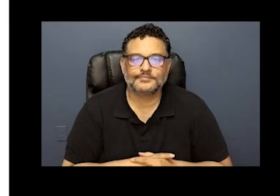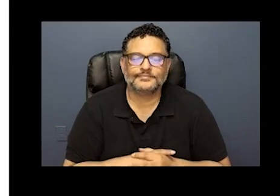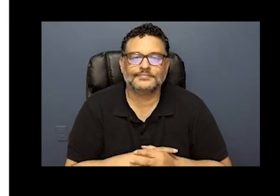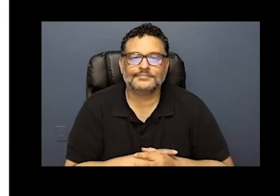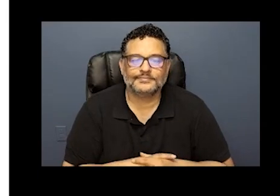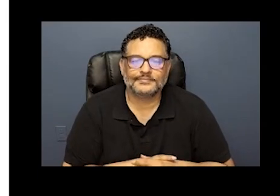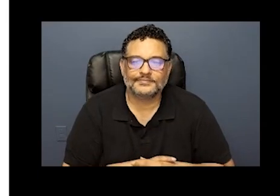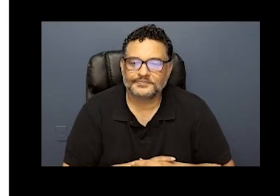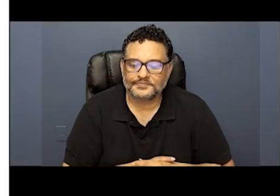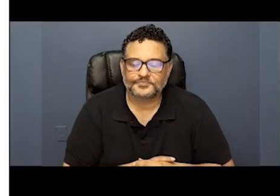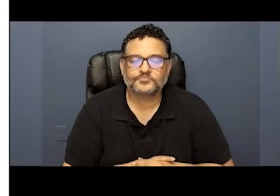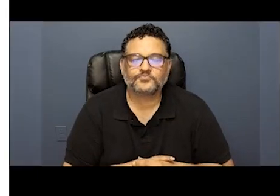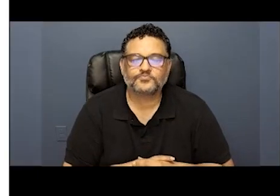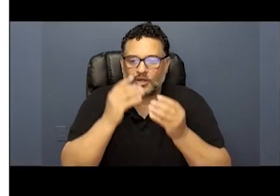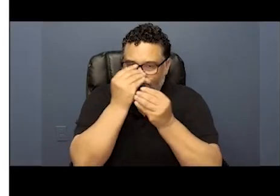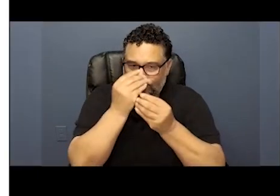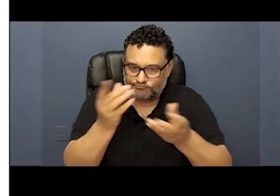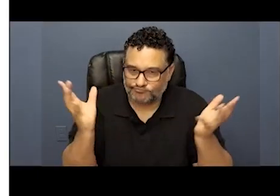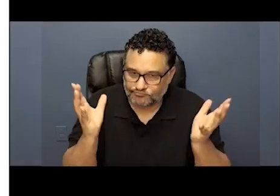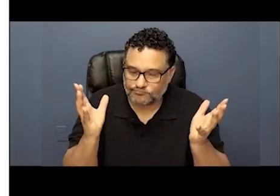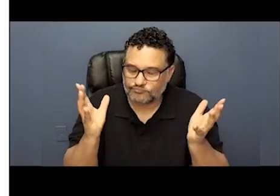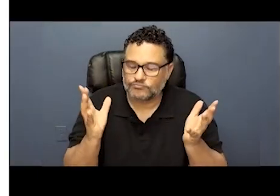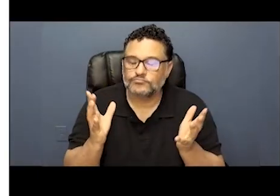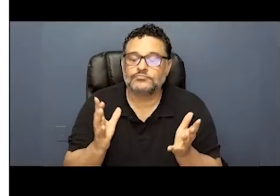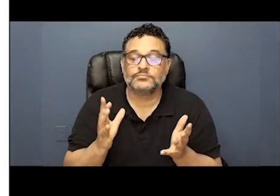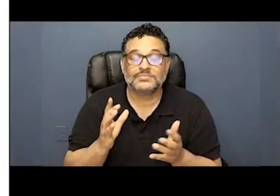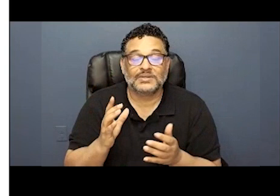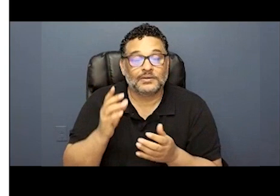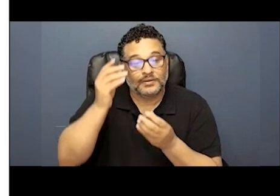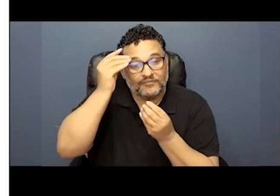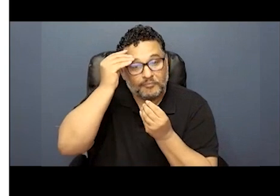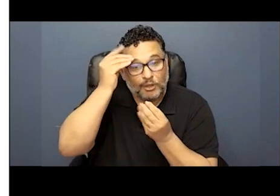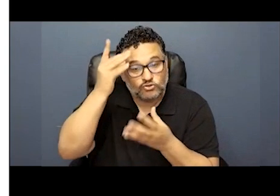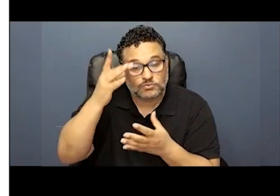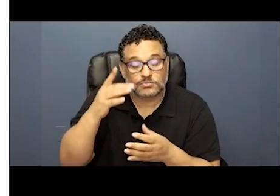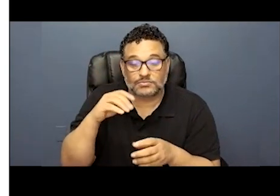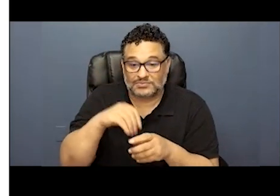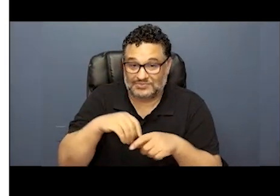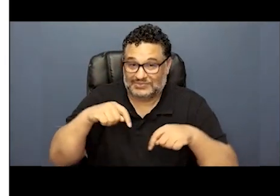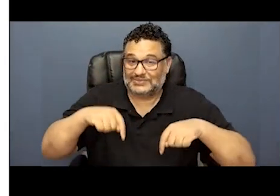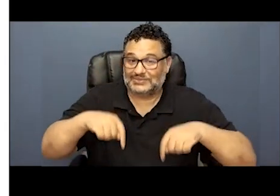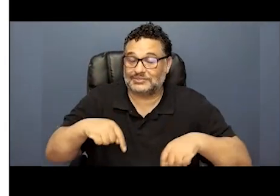[Disclaimer Language] Disclaimer. The contents of this presentation were developed under